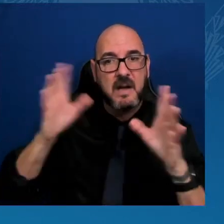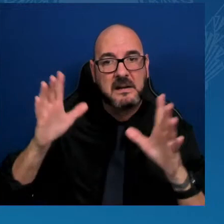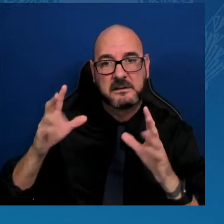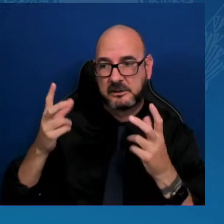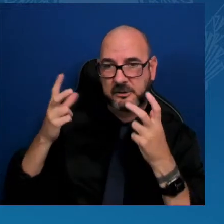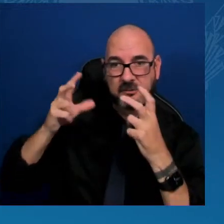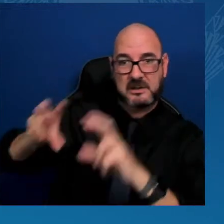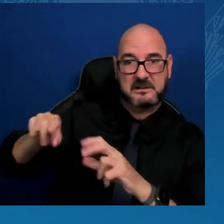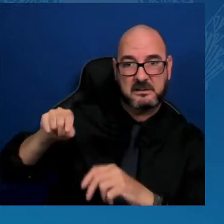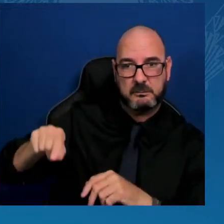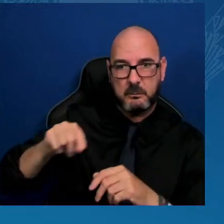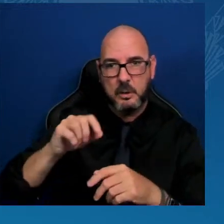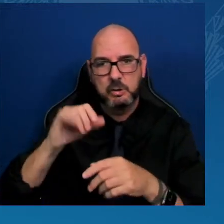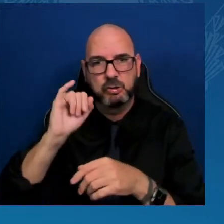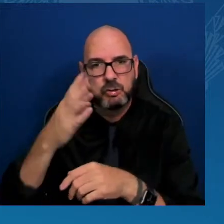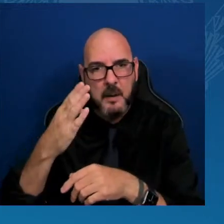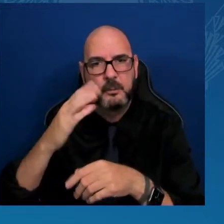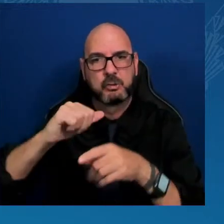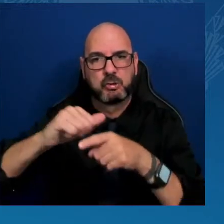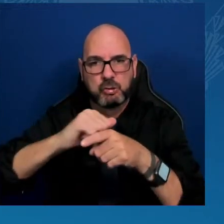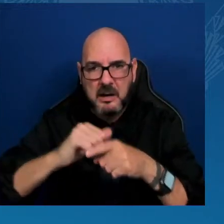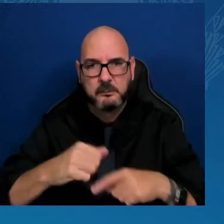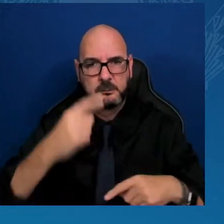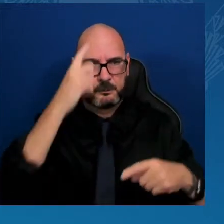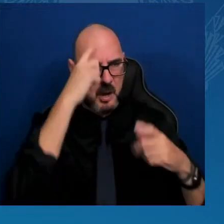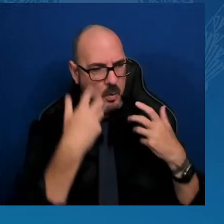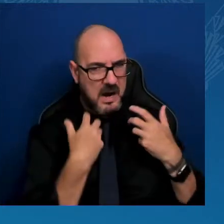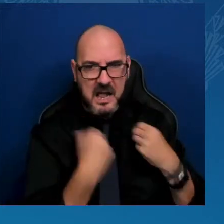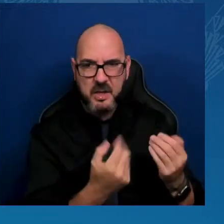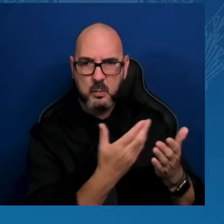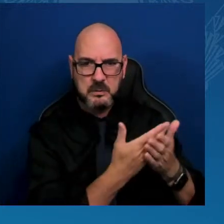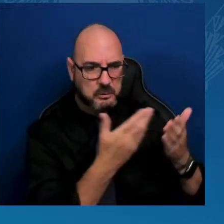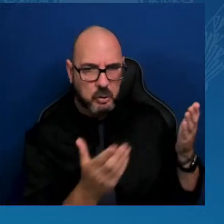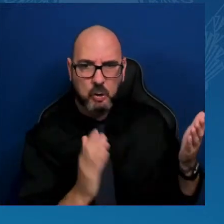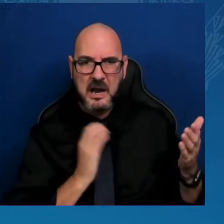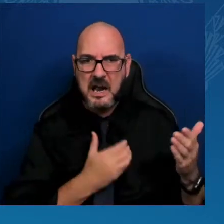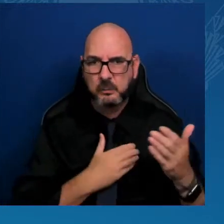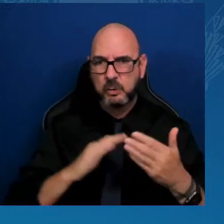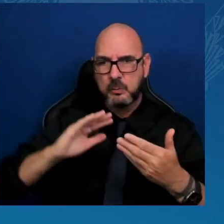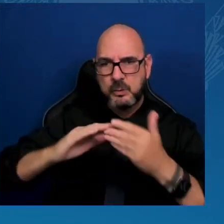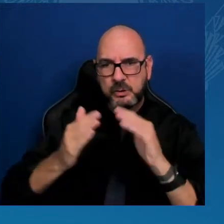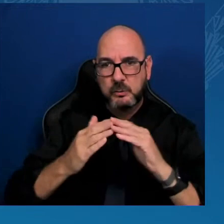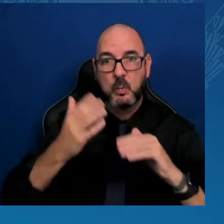Because we know when we invest in our communities,